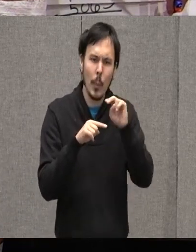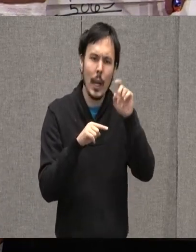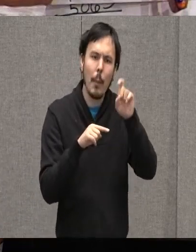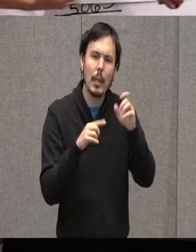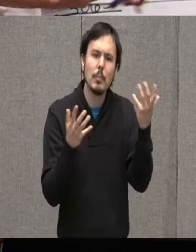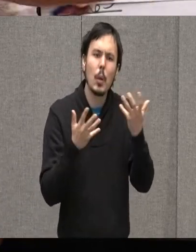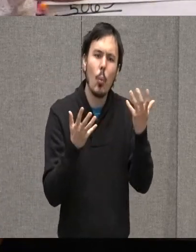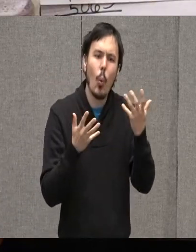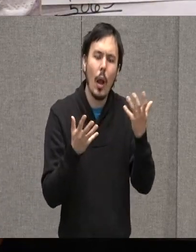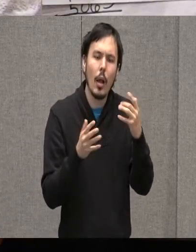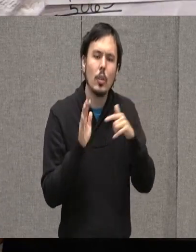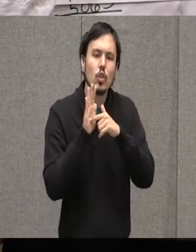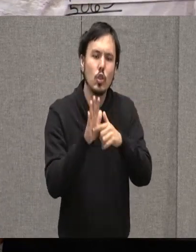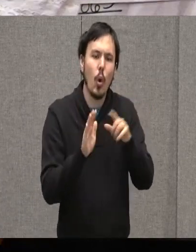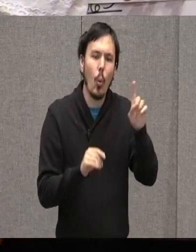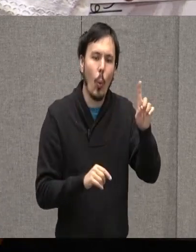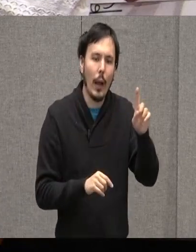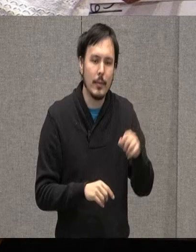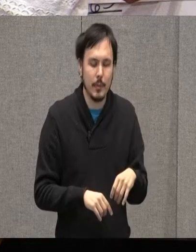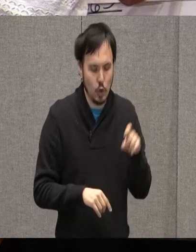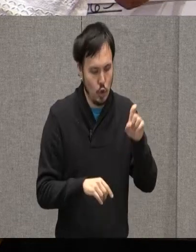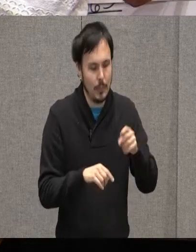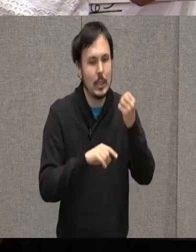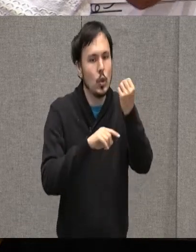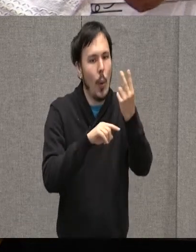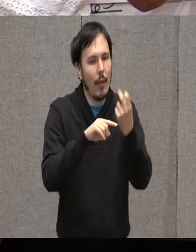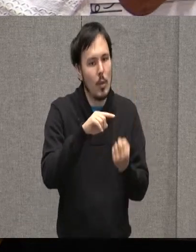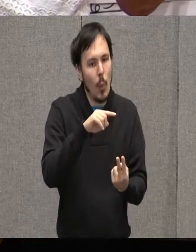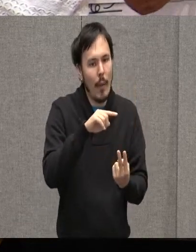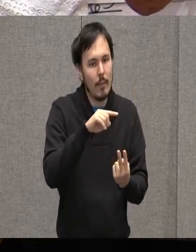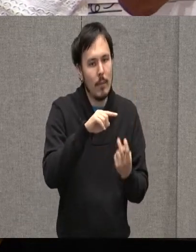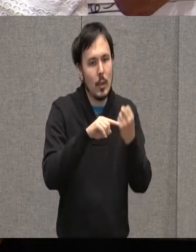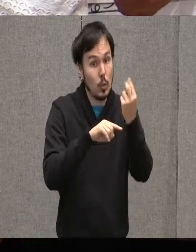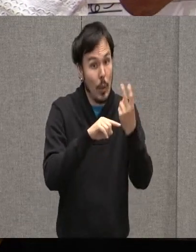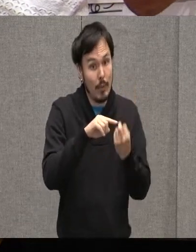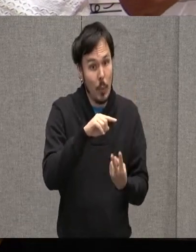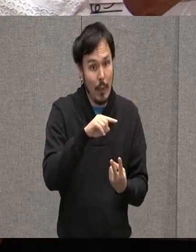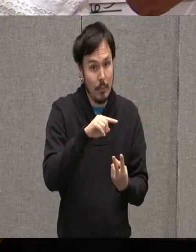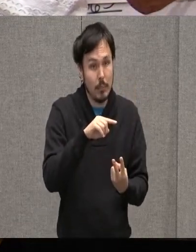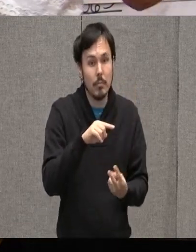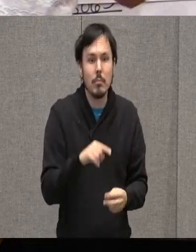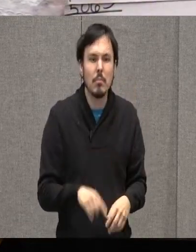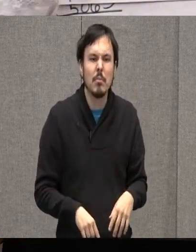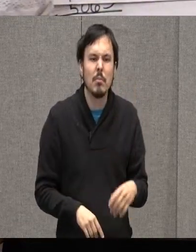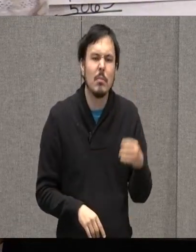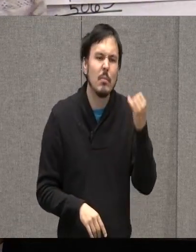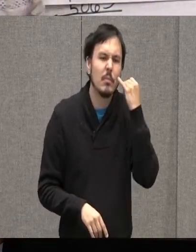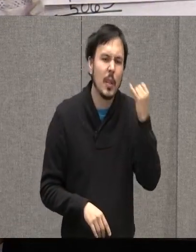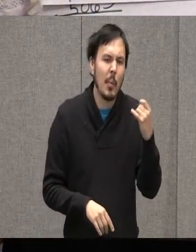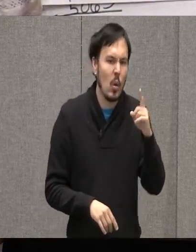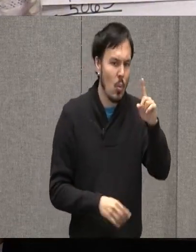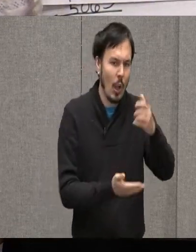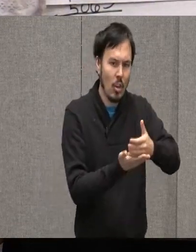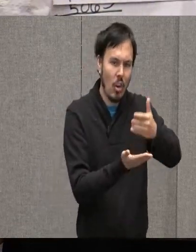12/12, all right so if we have 12/12, we're going to see how much is left over